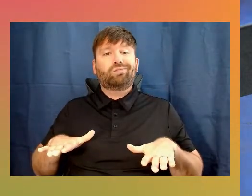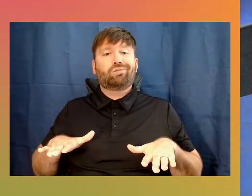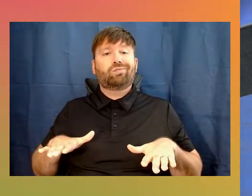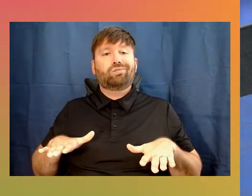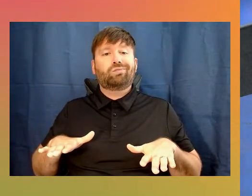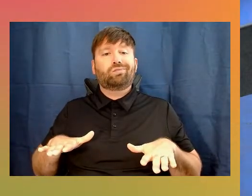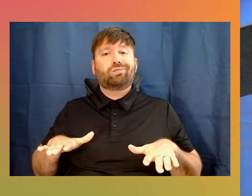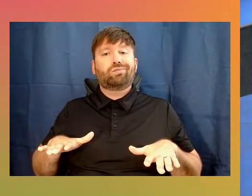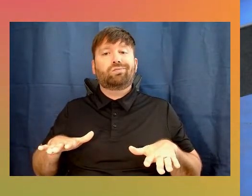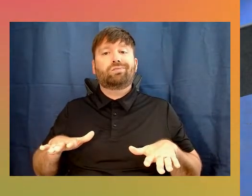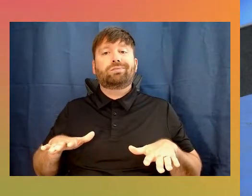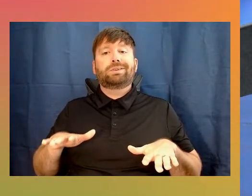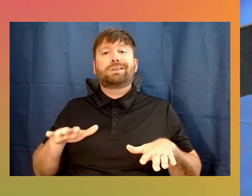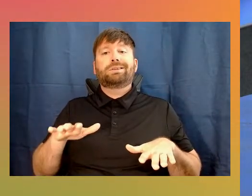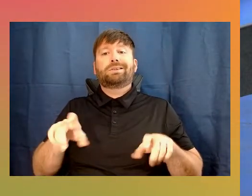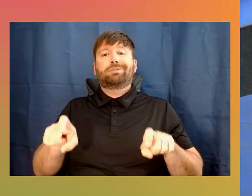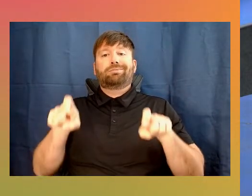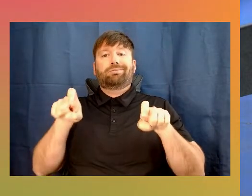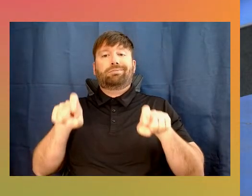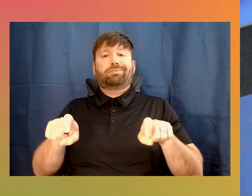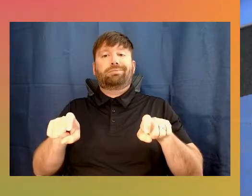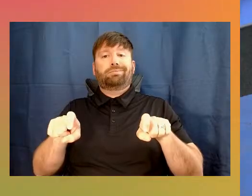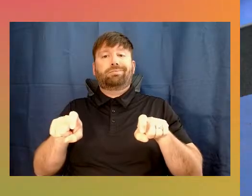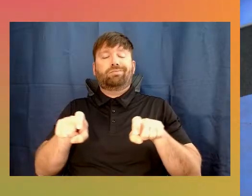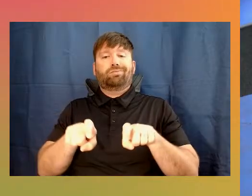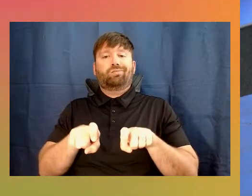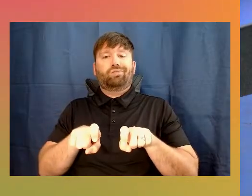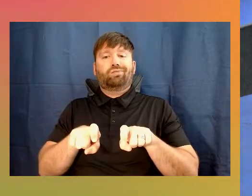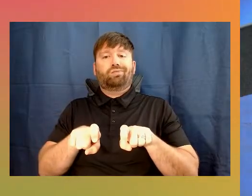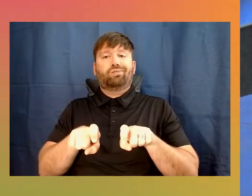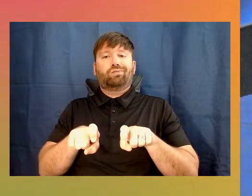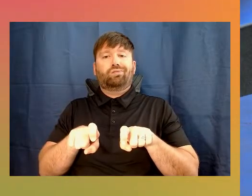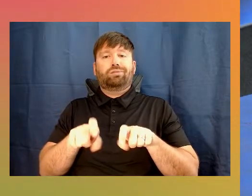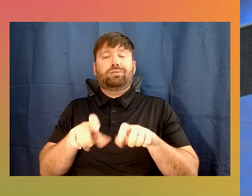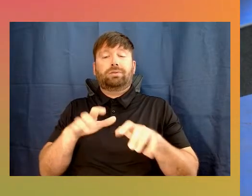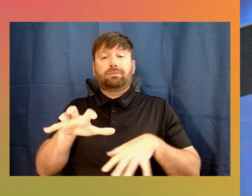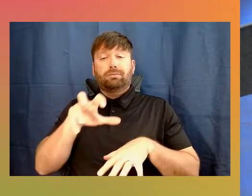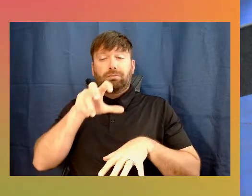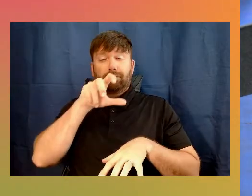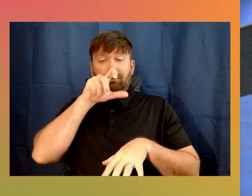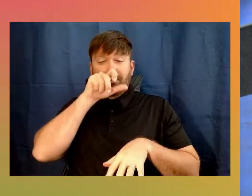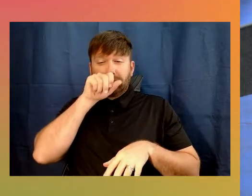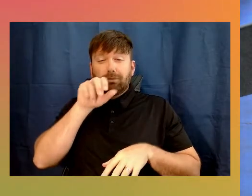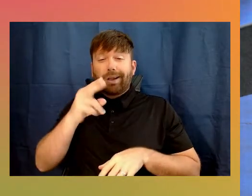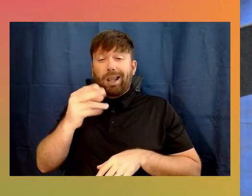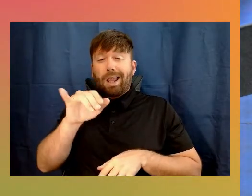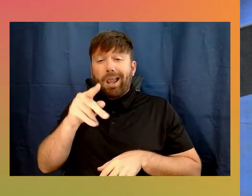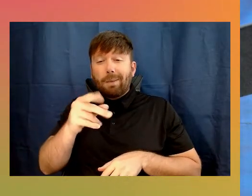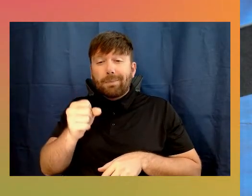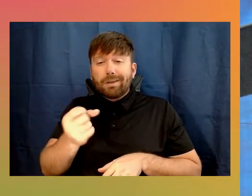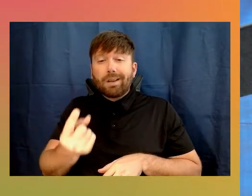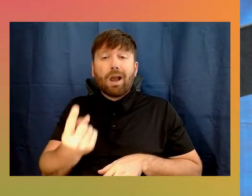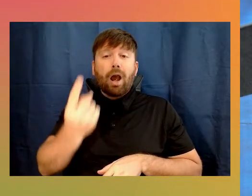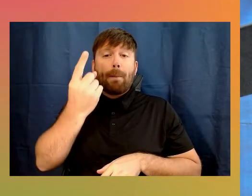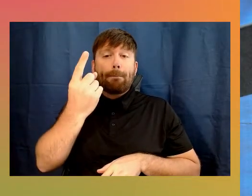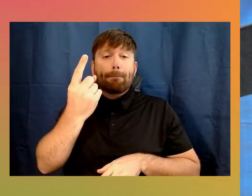THAT YOUR FEET UP, GRAZE THE BACK OF THE HEELS, FEET, PRESS DOWN AS THE NEEDS POINT TOWARD THE SKY.